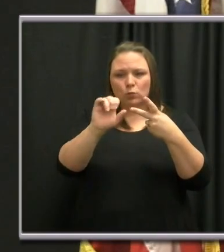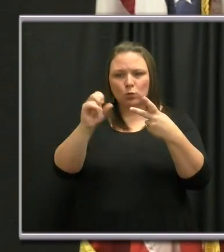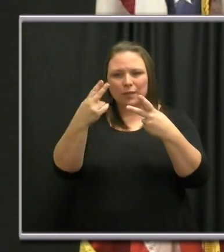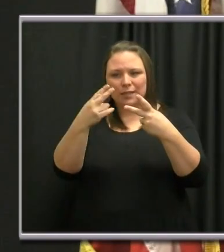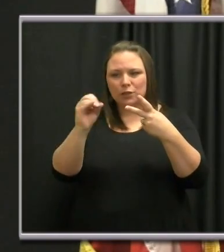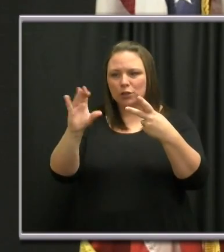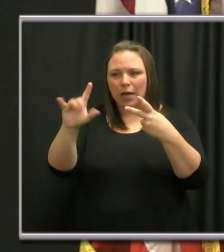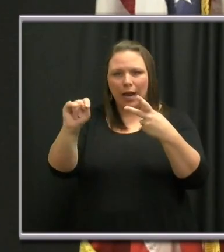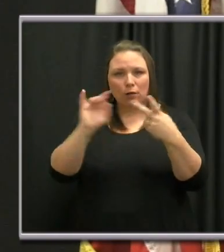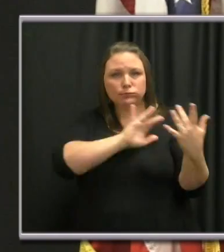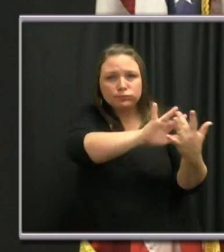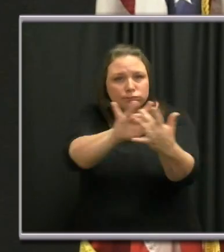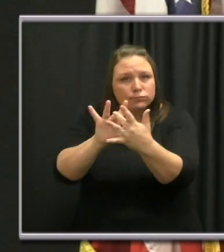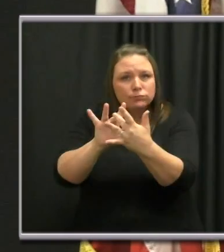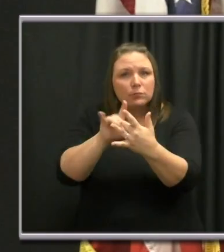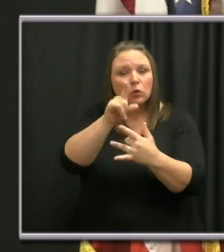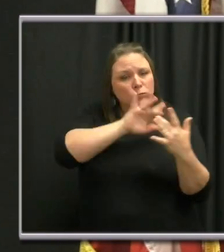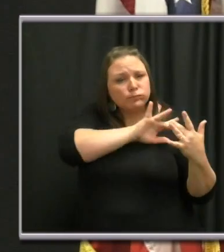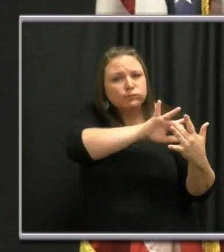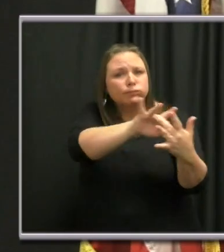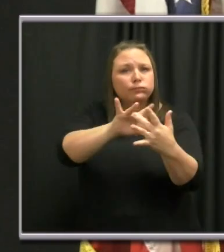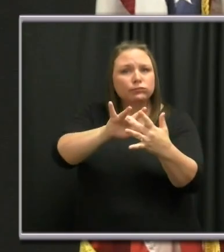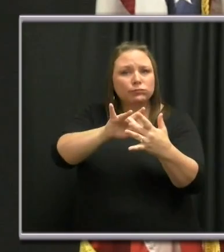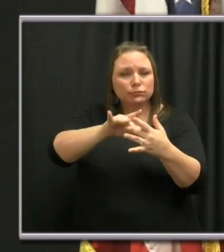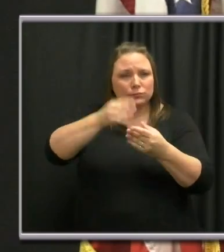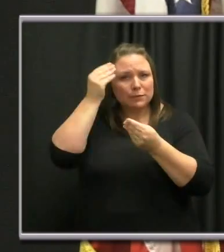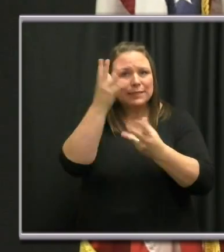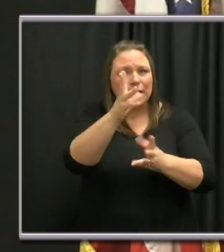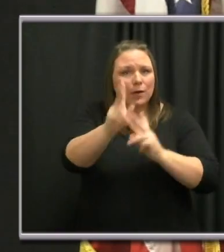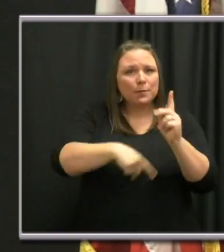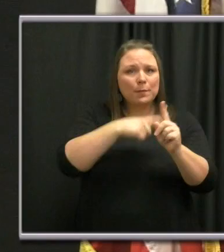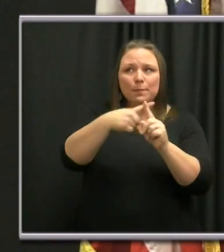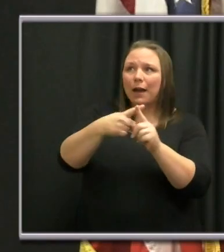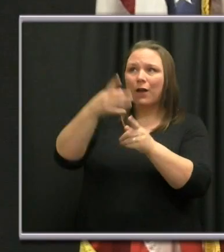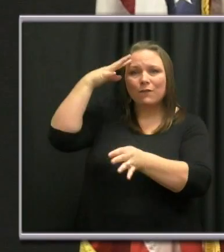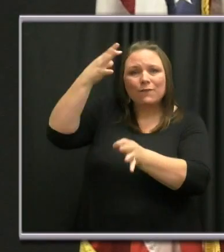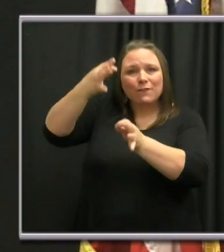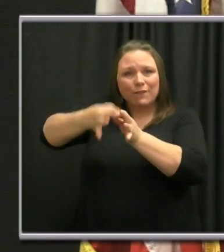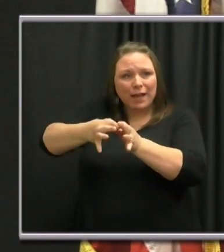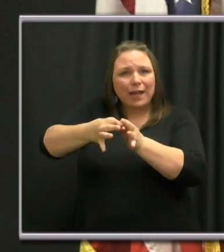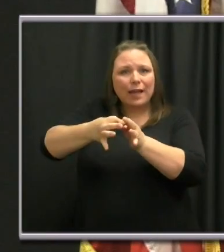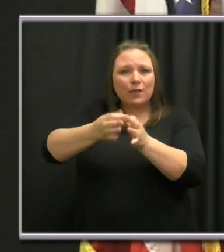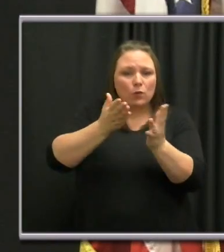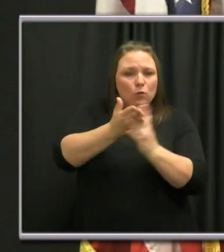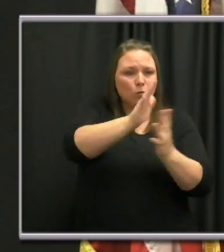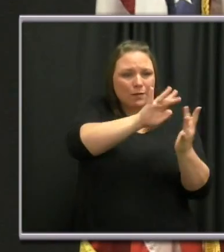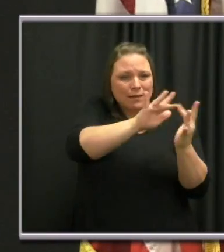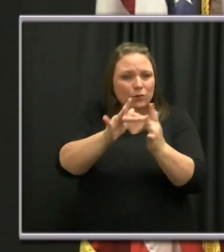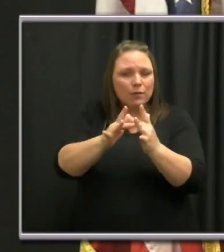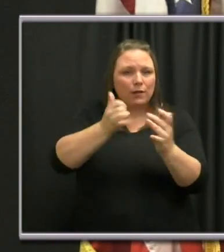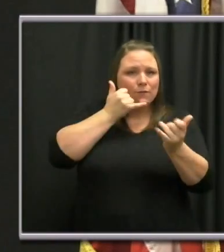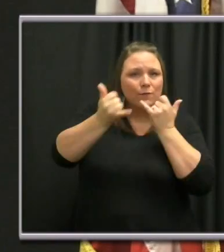SECOND REACH OUT REACH OUT AND